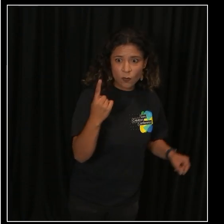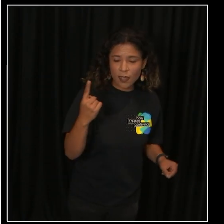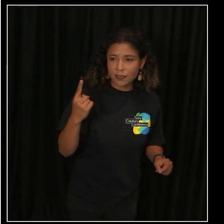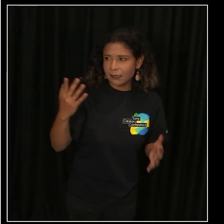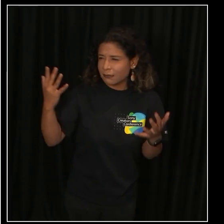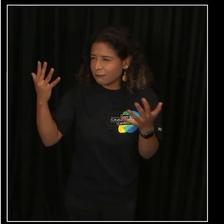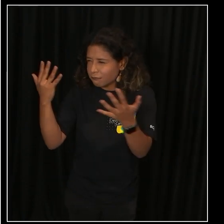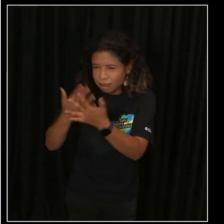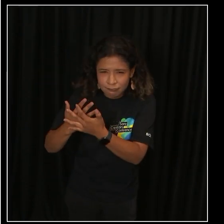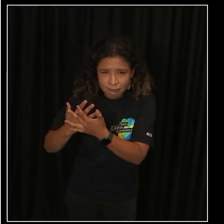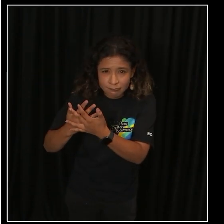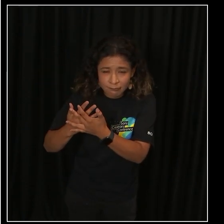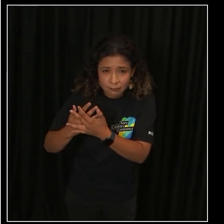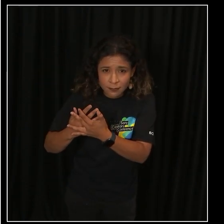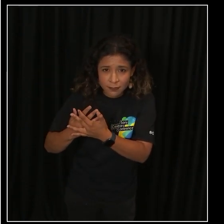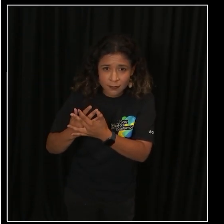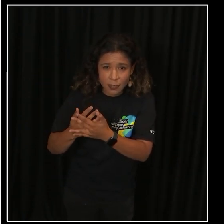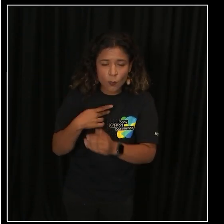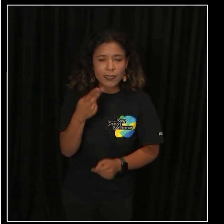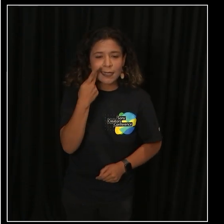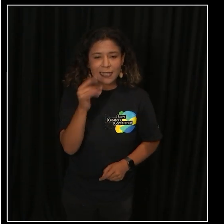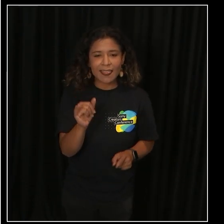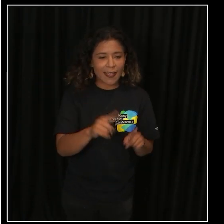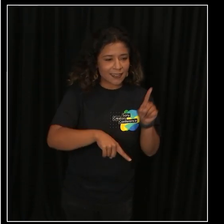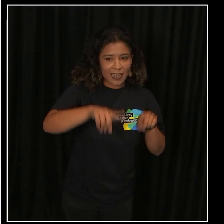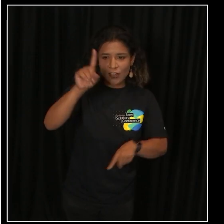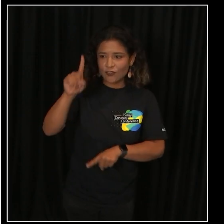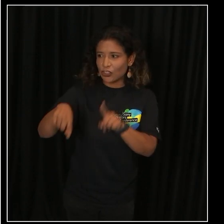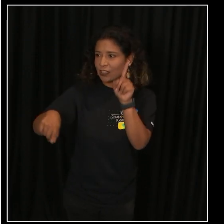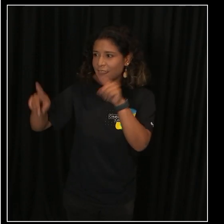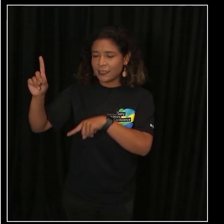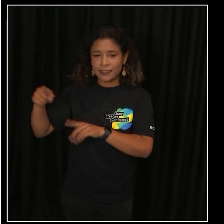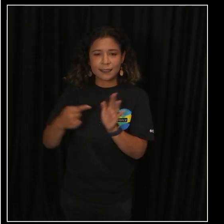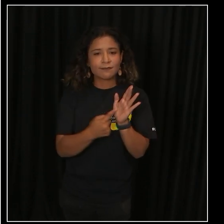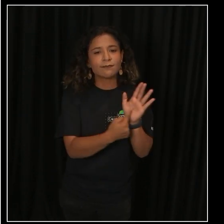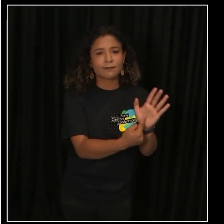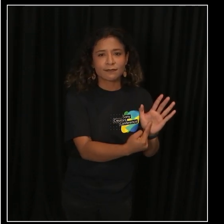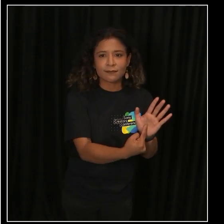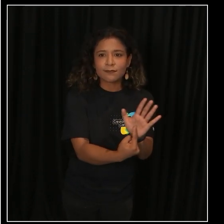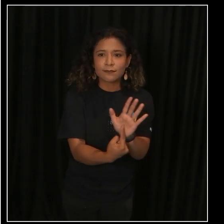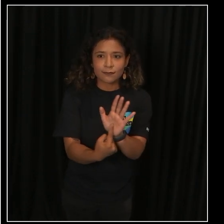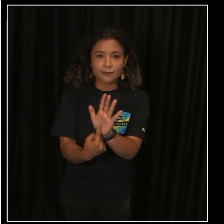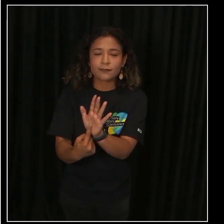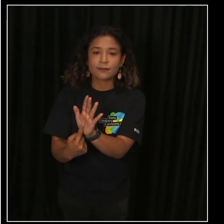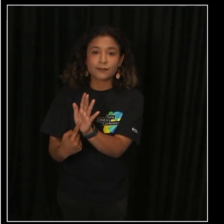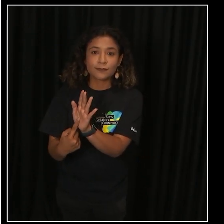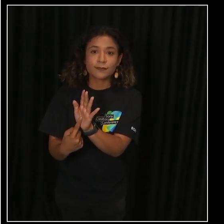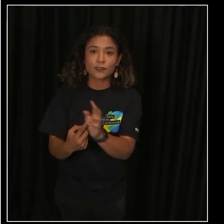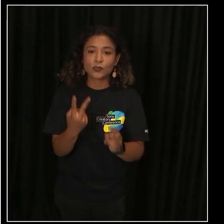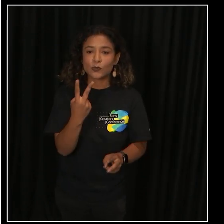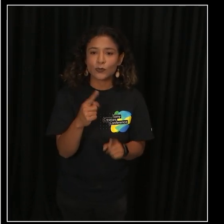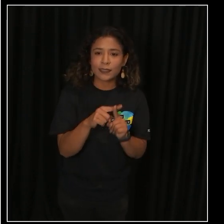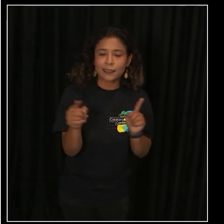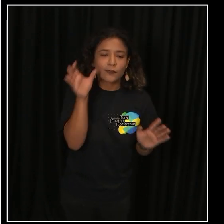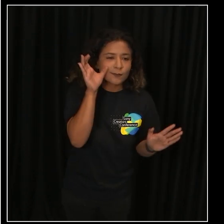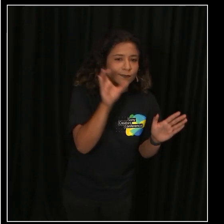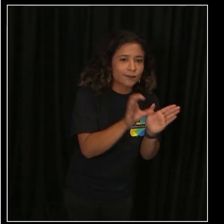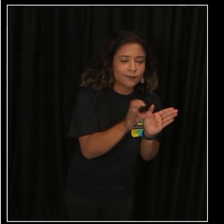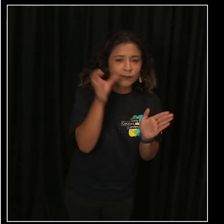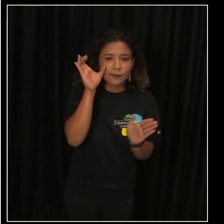So the aerosol diversity is represented by the linear interpolation of these two Look-up Tables. Clear and hazed.